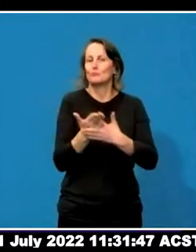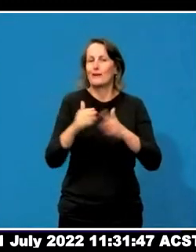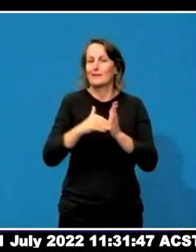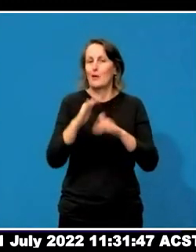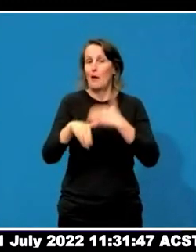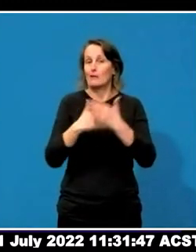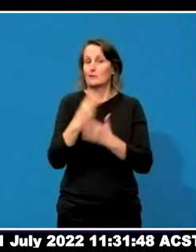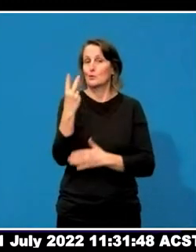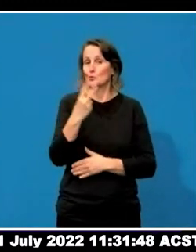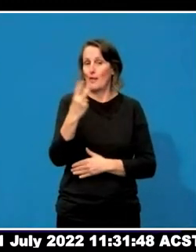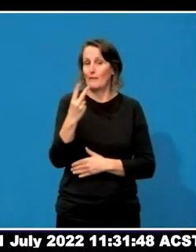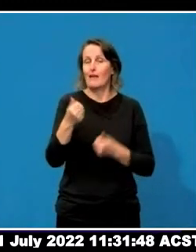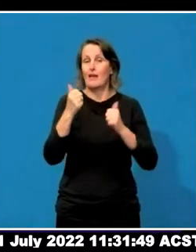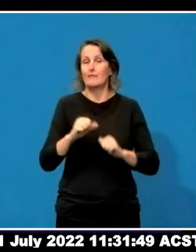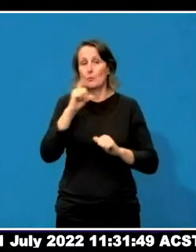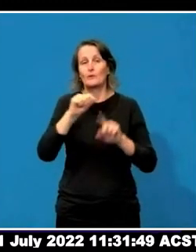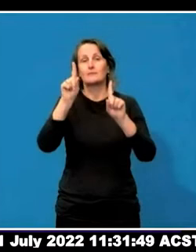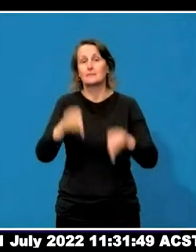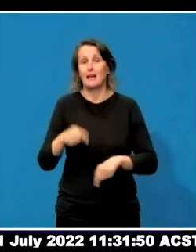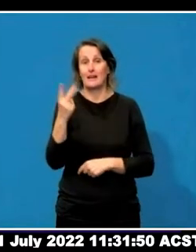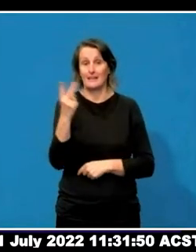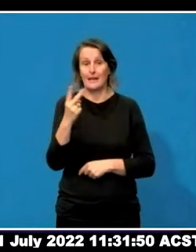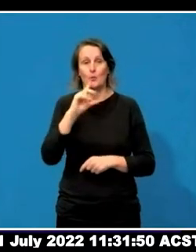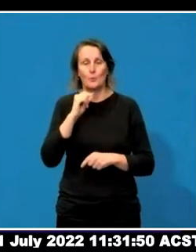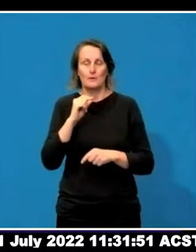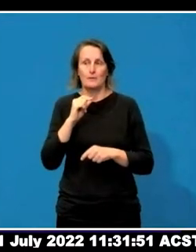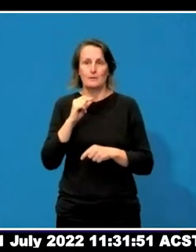will resume, and Ms Tarrago will take the first witness.